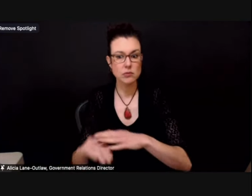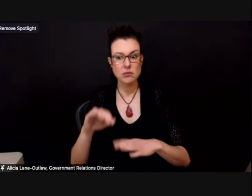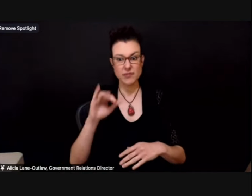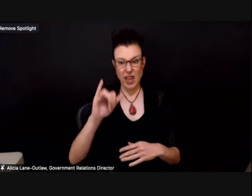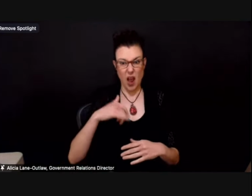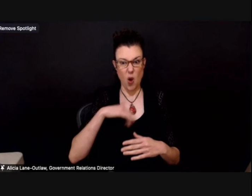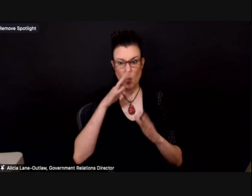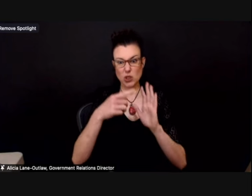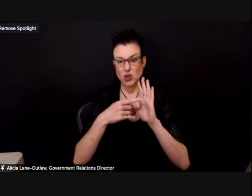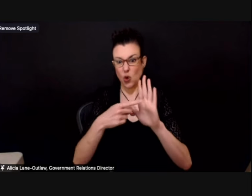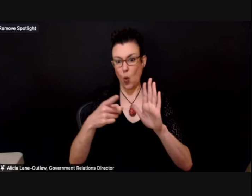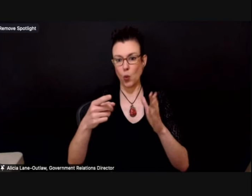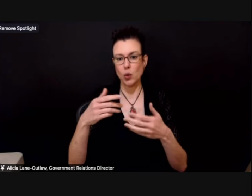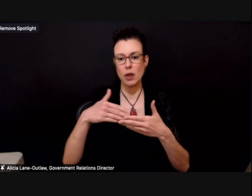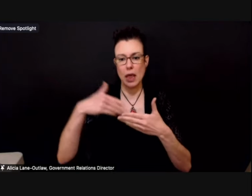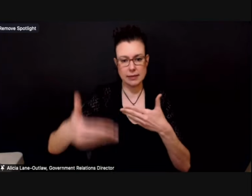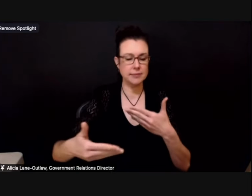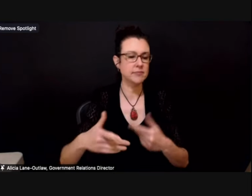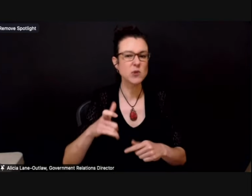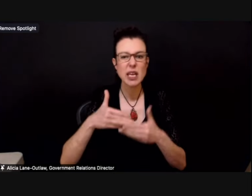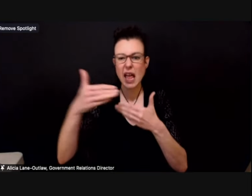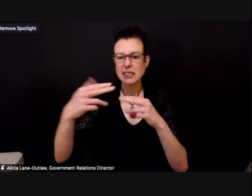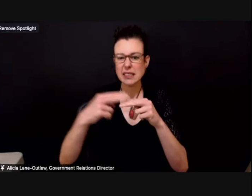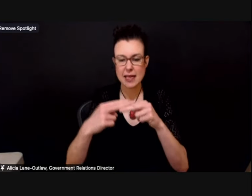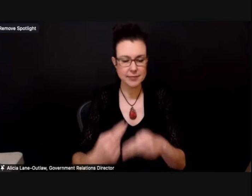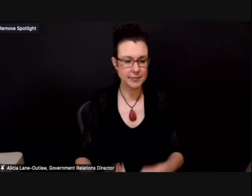I will expand more in the next slide.